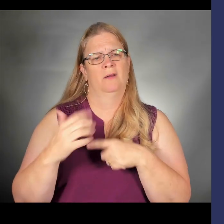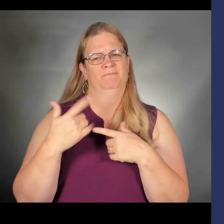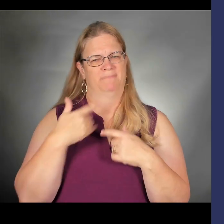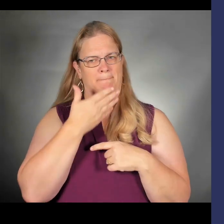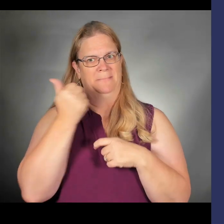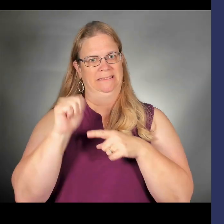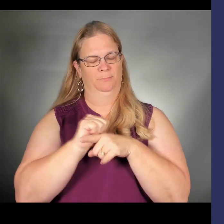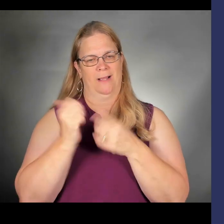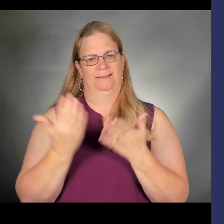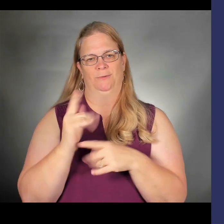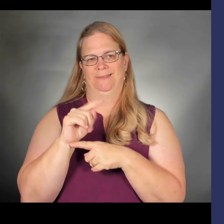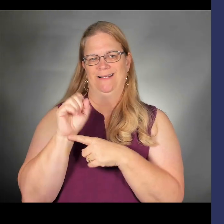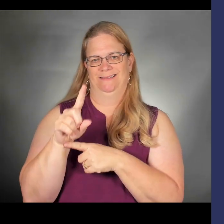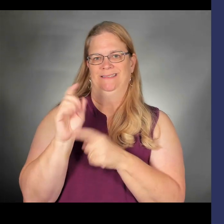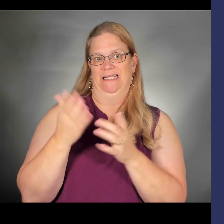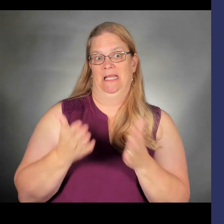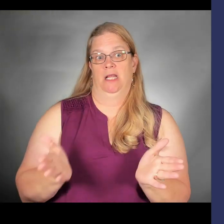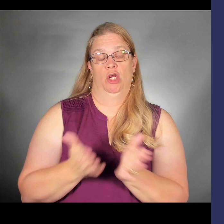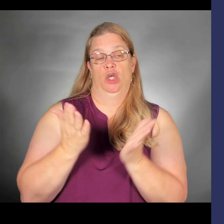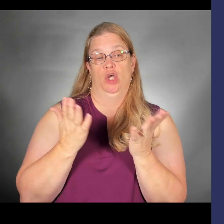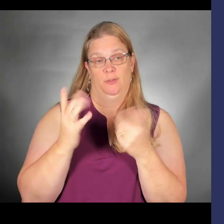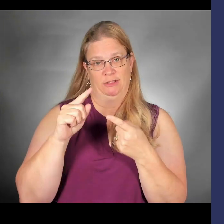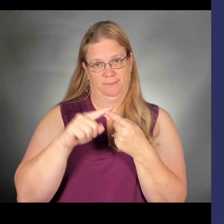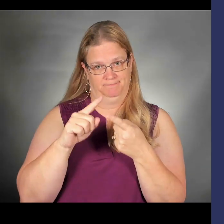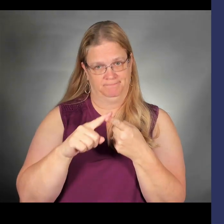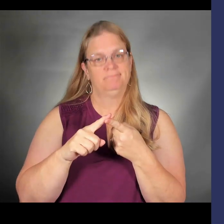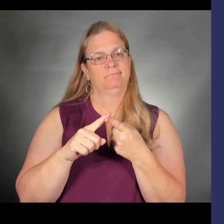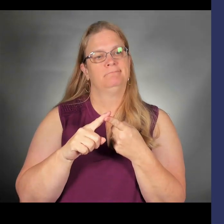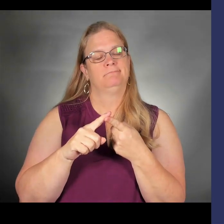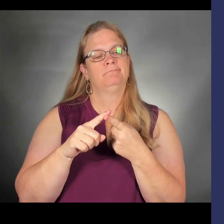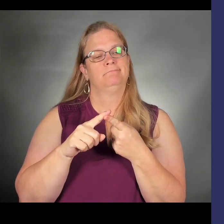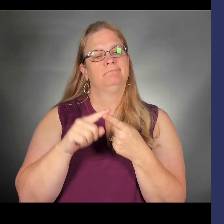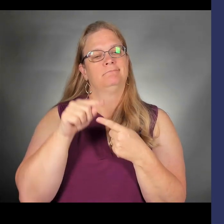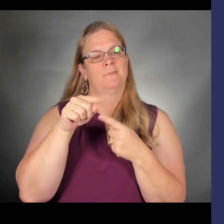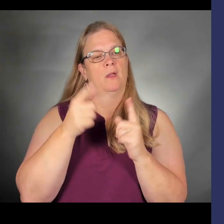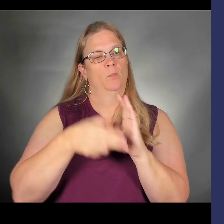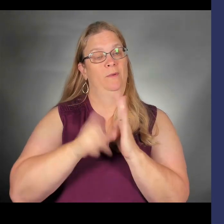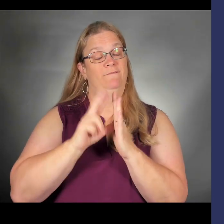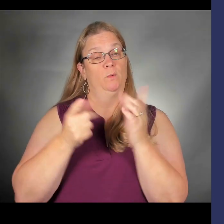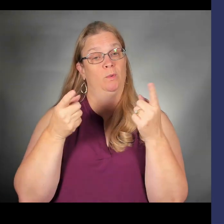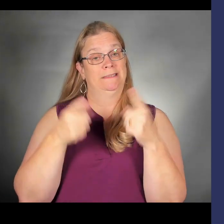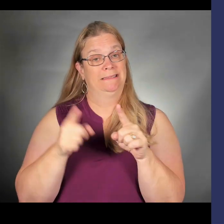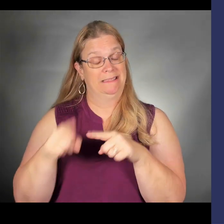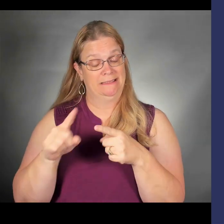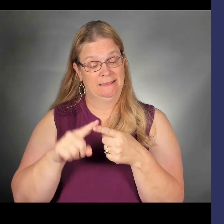So now we'll talk about best practices and things that TSD encourages you to do.